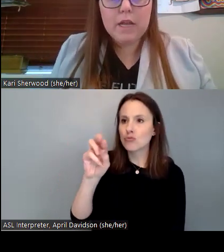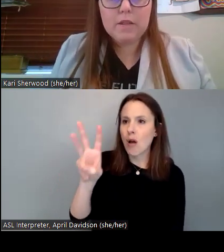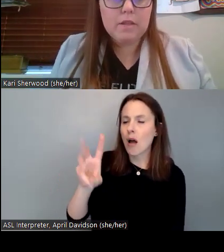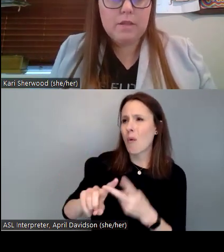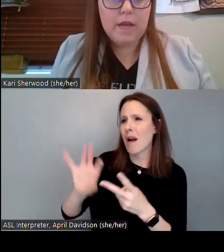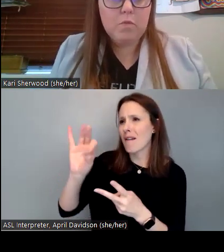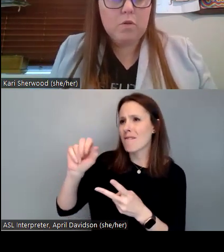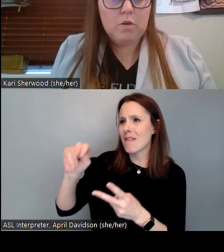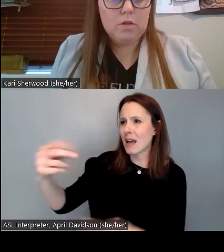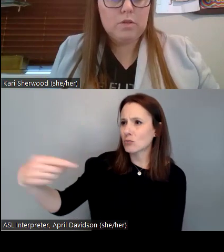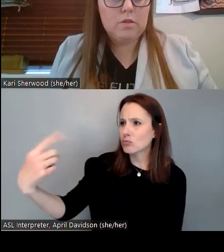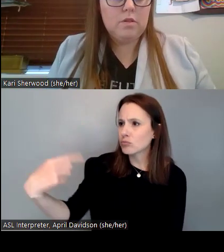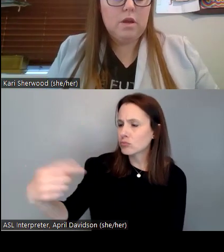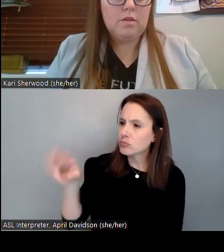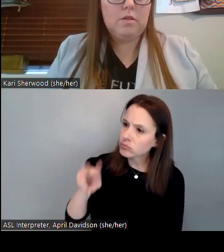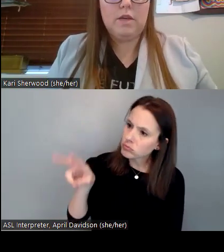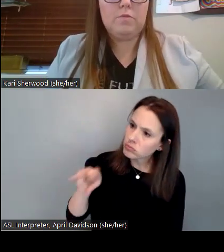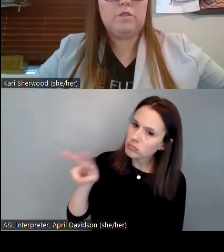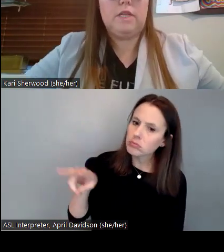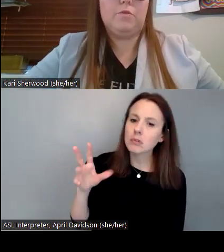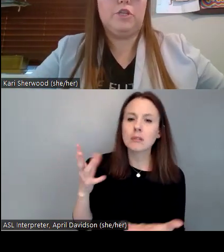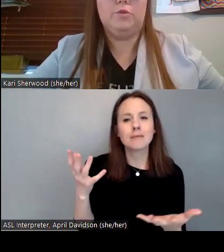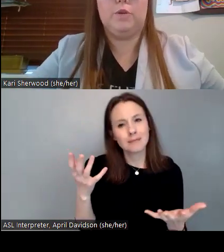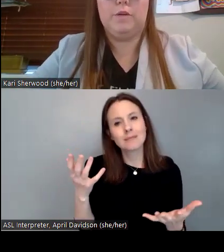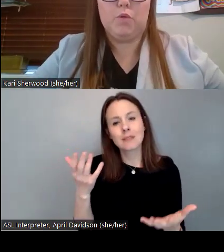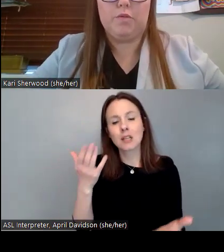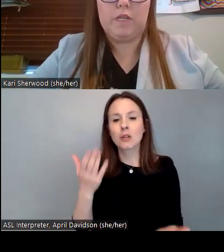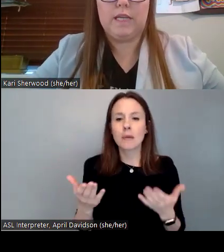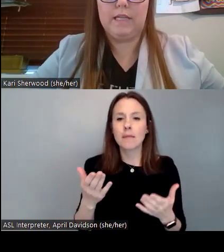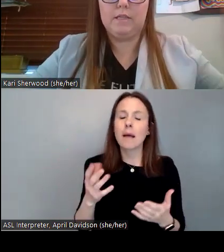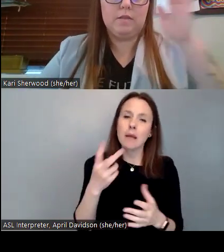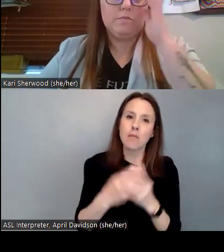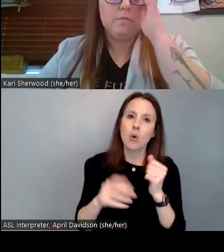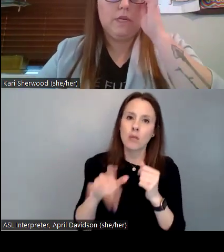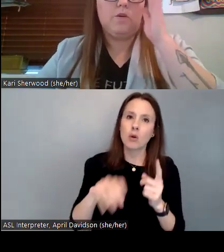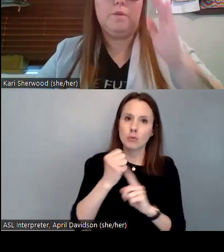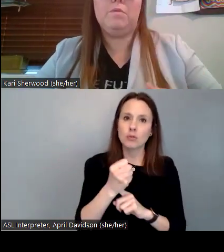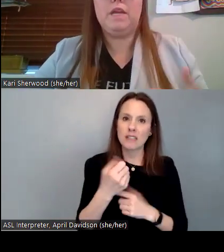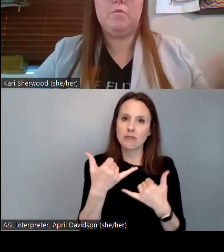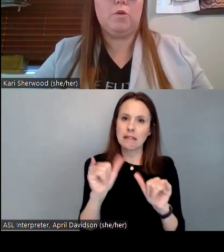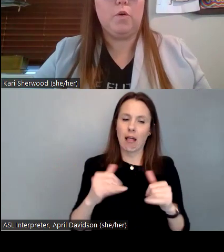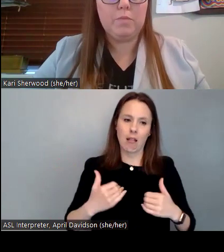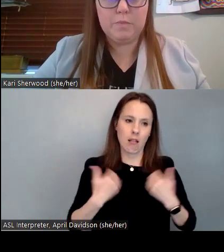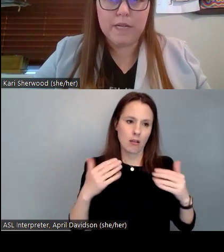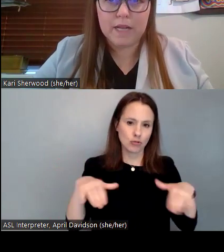they will -- they were children in both of these cases -- you know, maybe they will grow up to be like